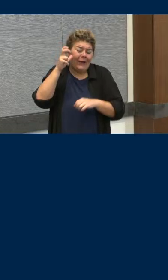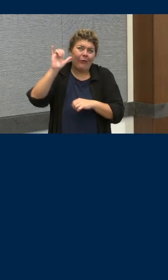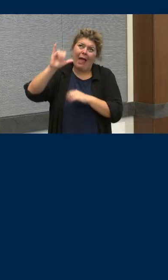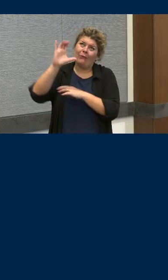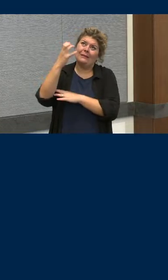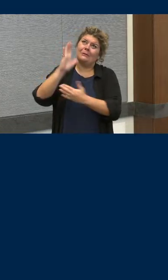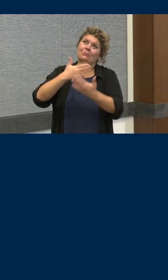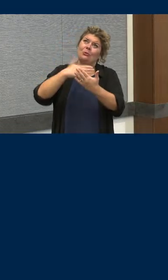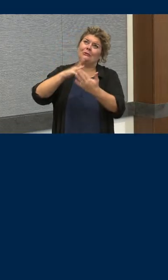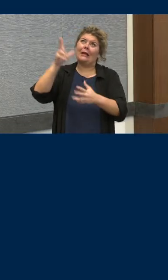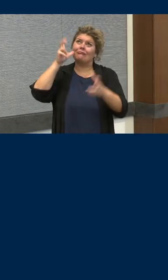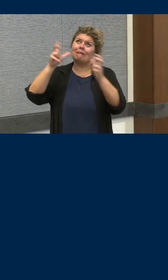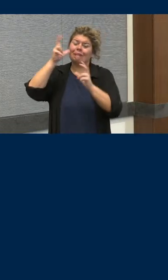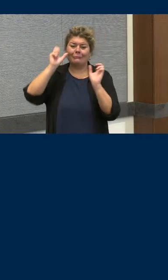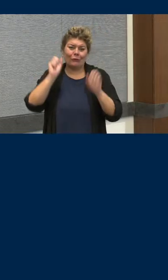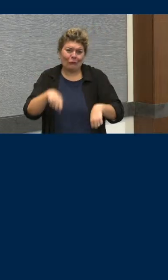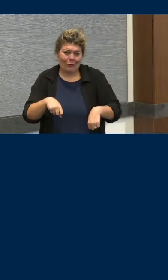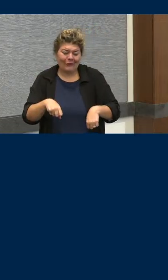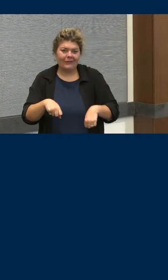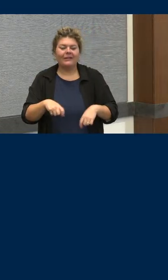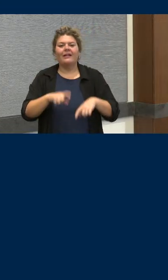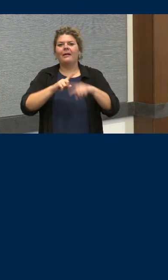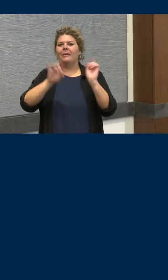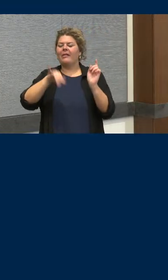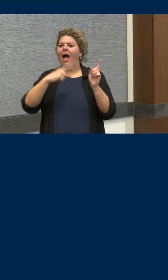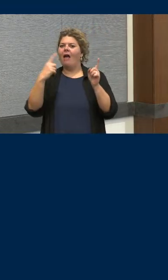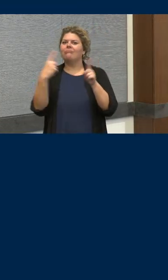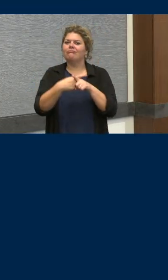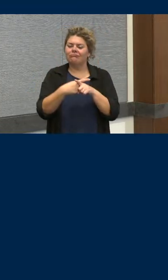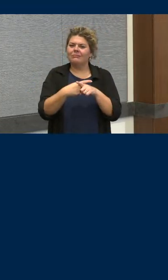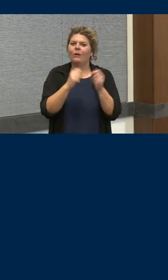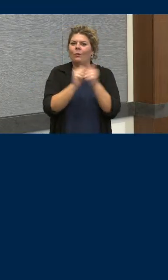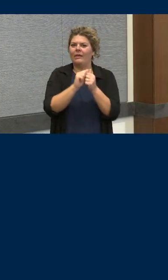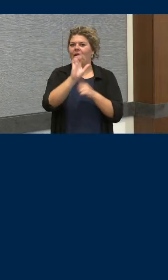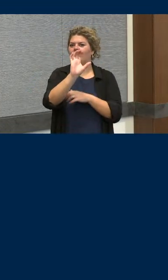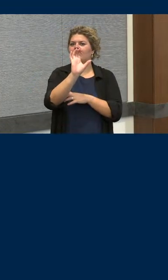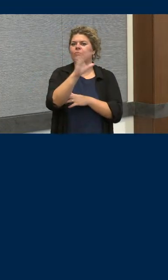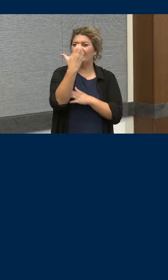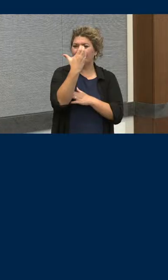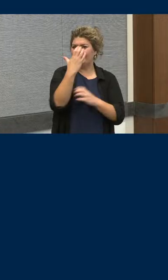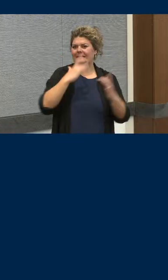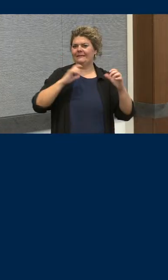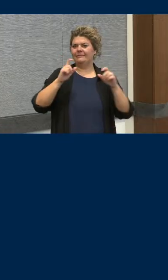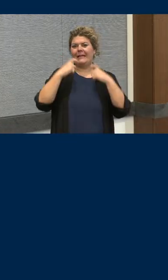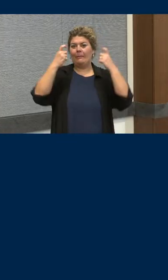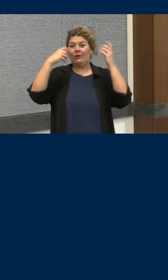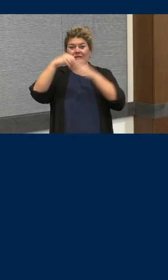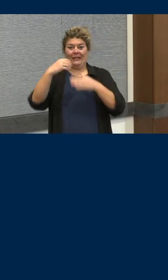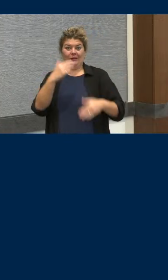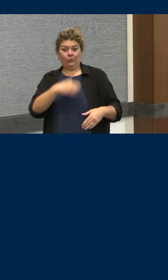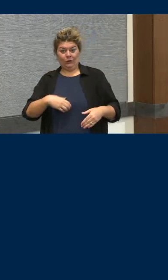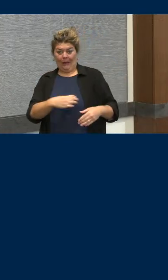Christmas celebrations in Switzerland probably struck